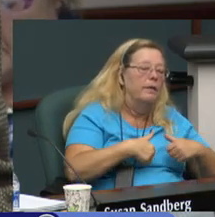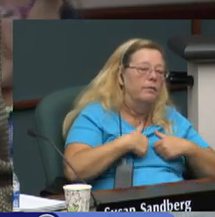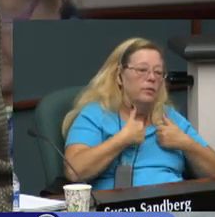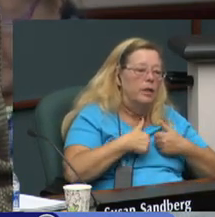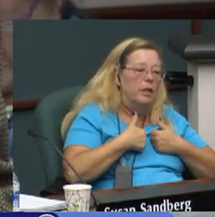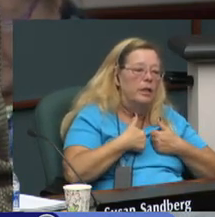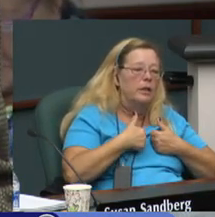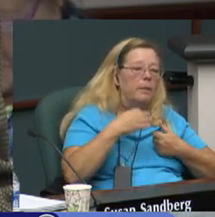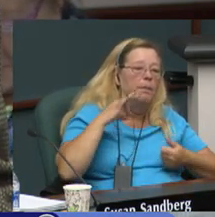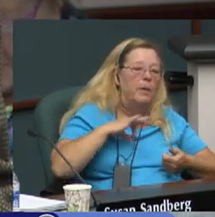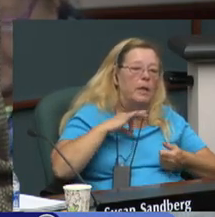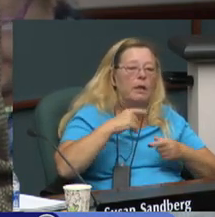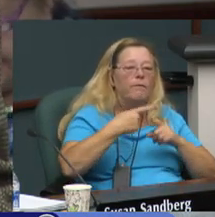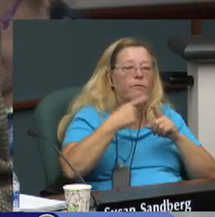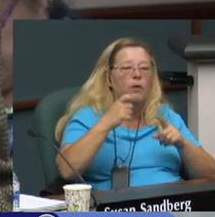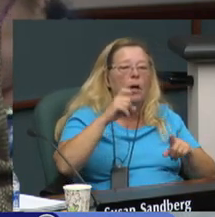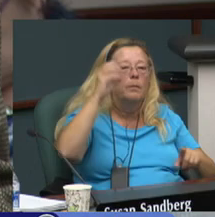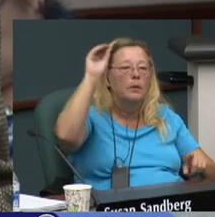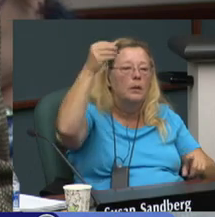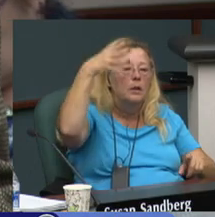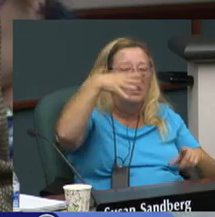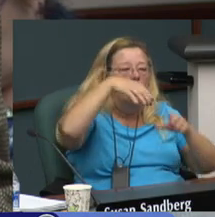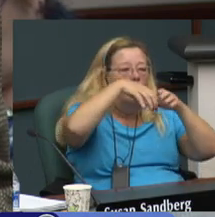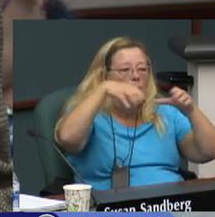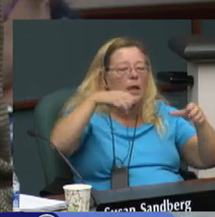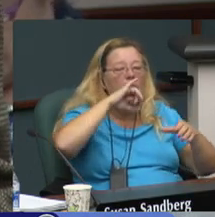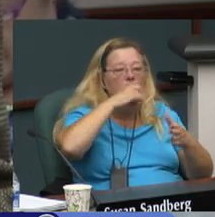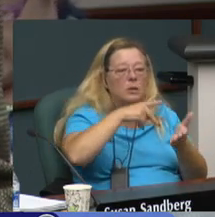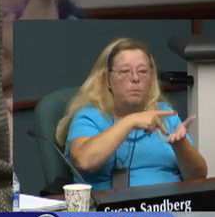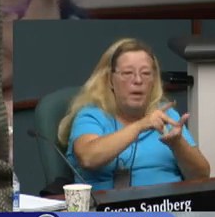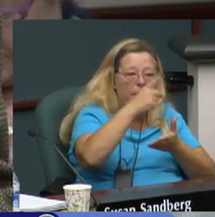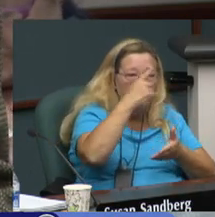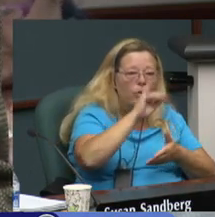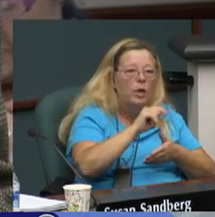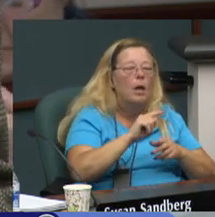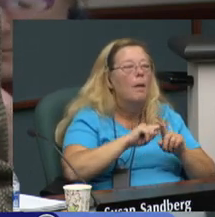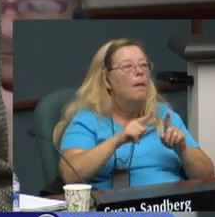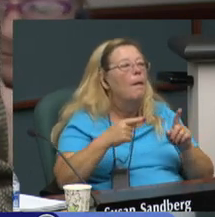electricity and is in this case paying for it but my comment is a more general